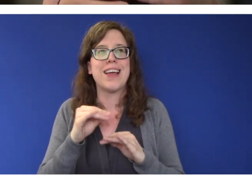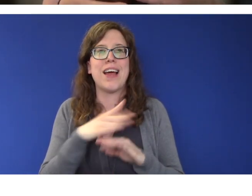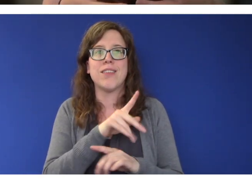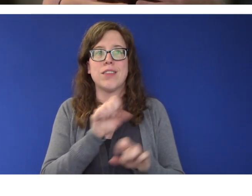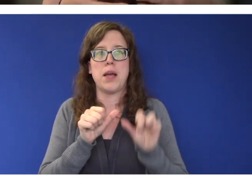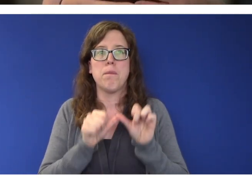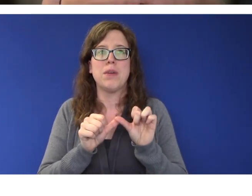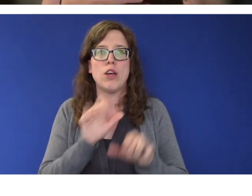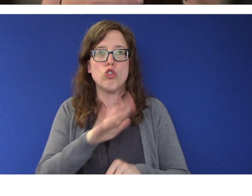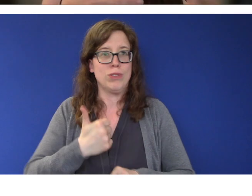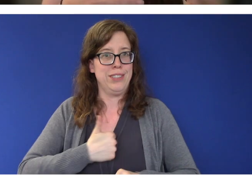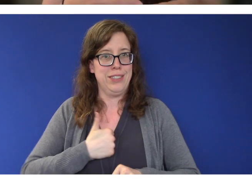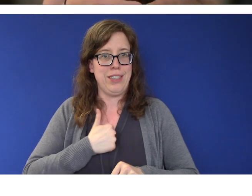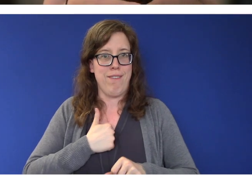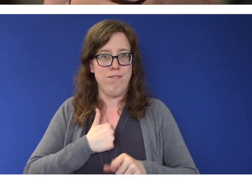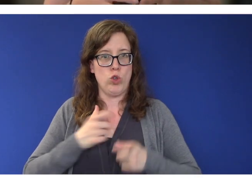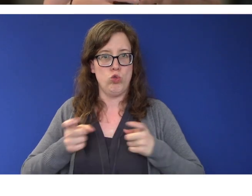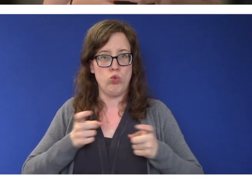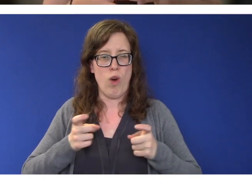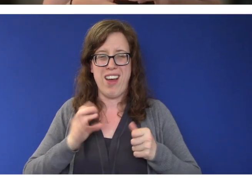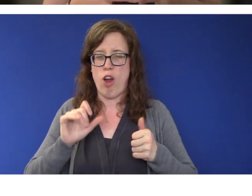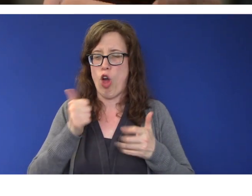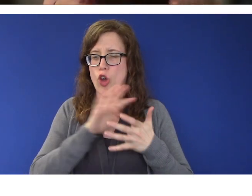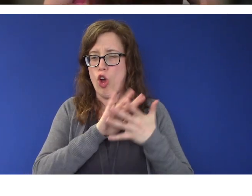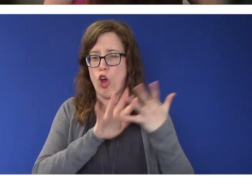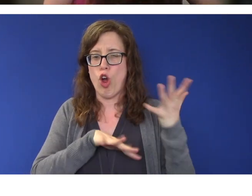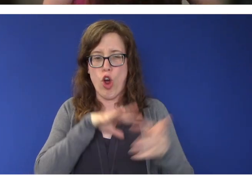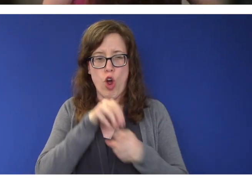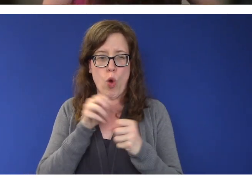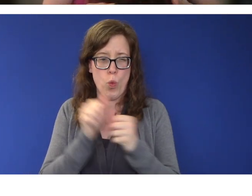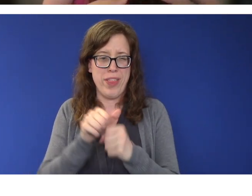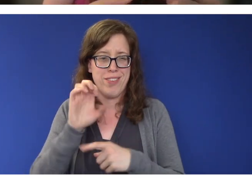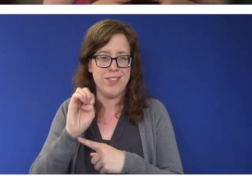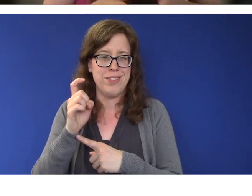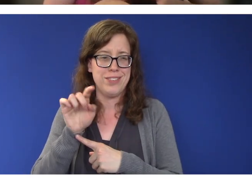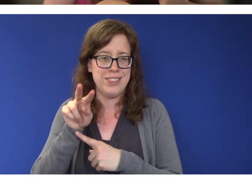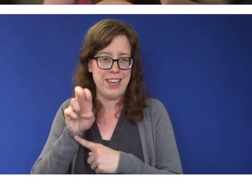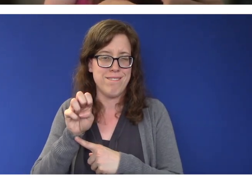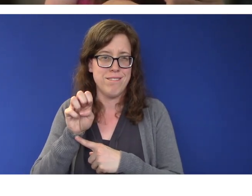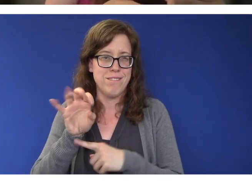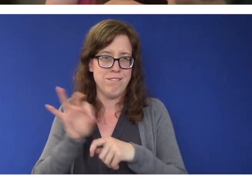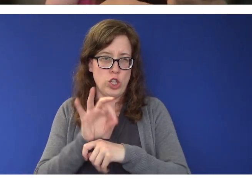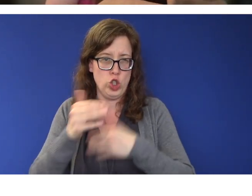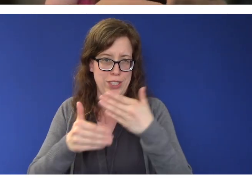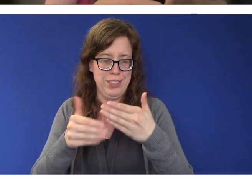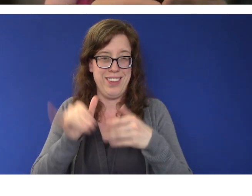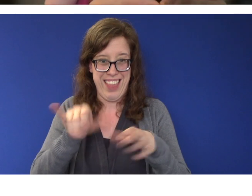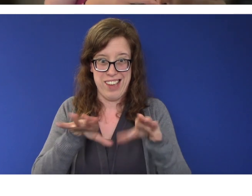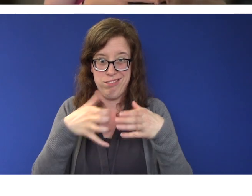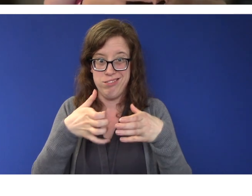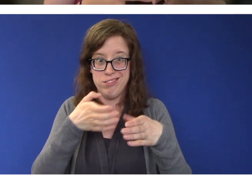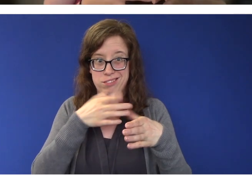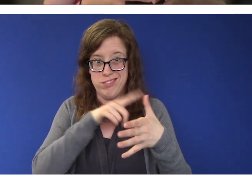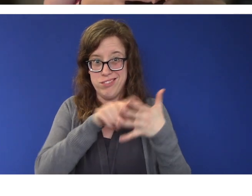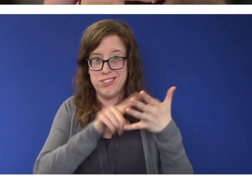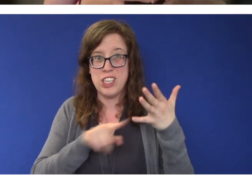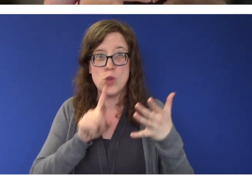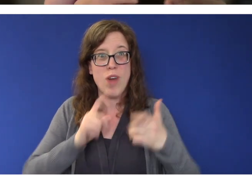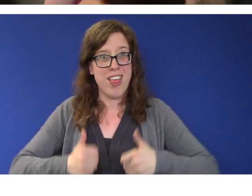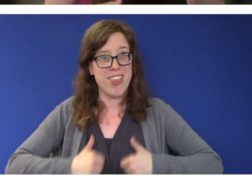maintain self control, and so many other areas. So this is really an area that is a lifelong